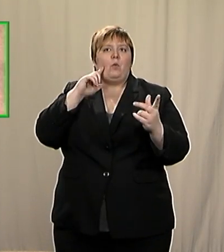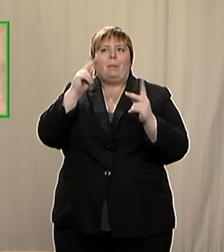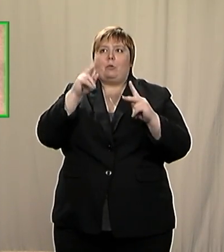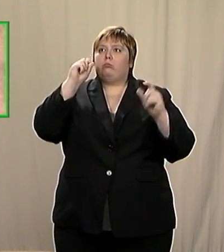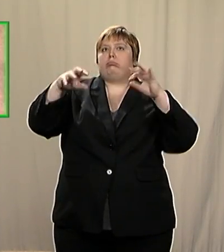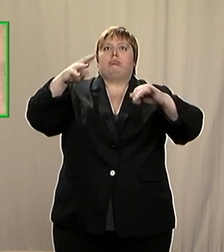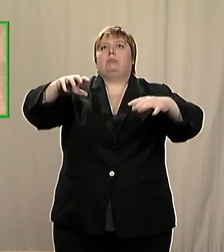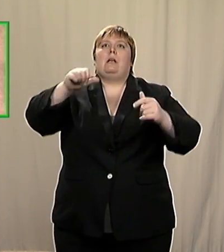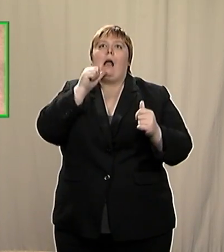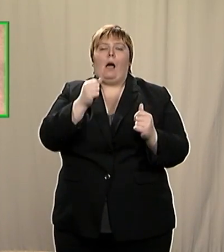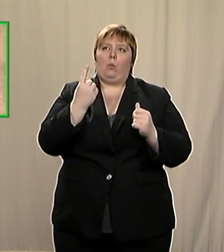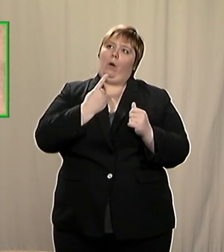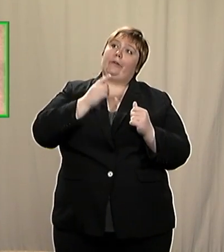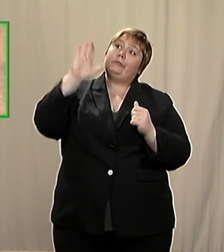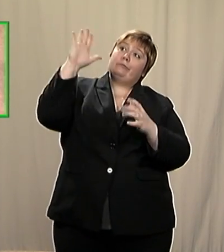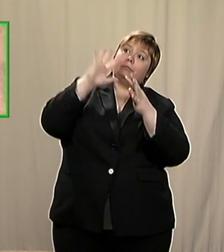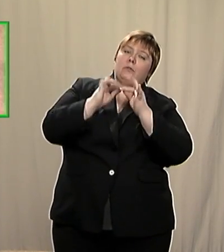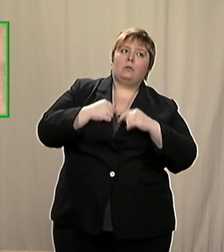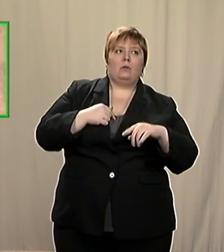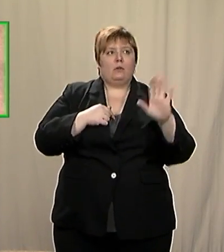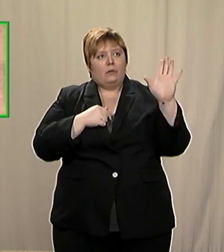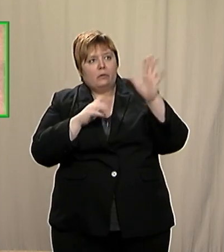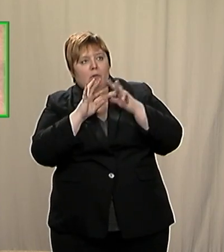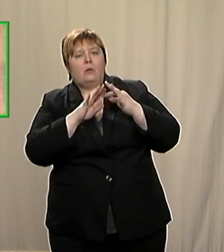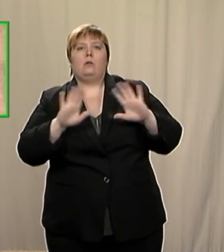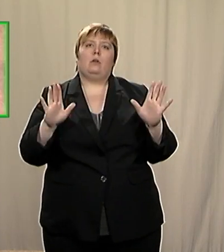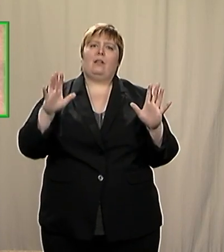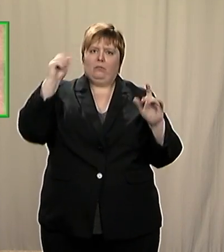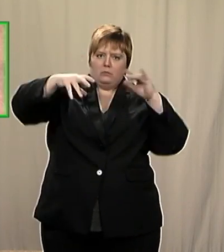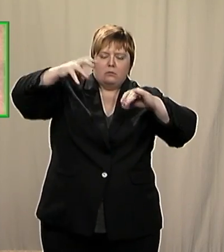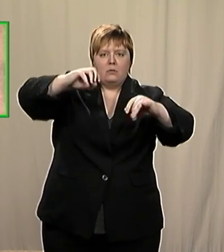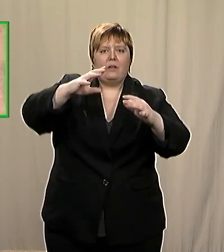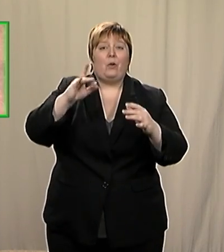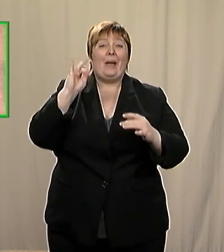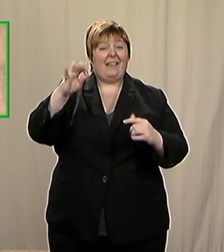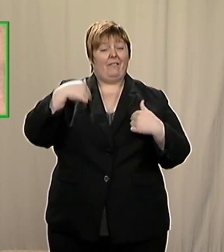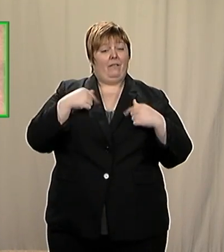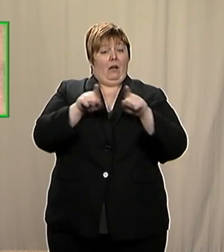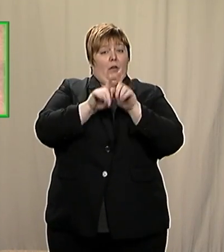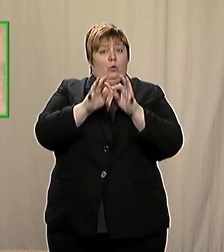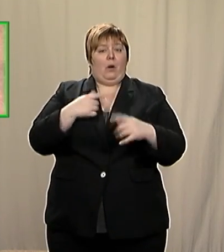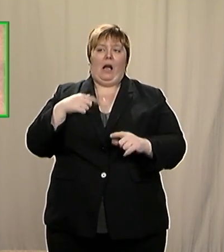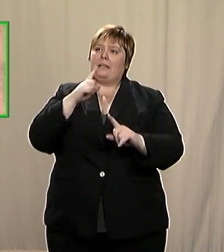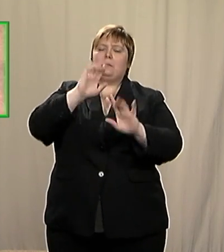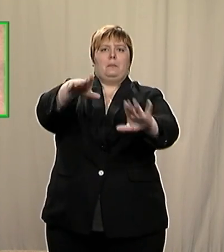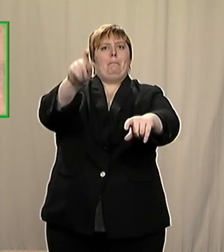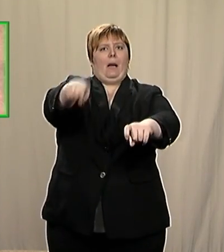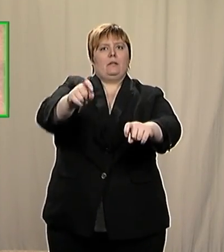If the interpreter imposes interaction management, they're actually thwarting the goals of the situation.